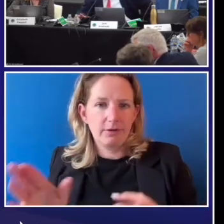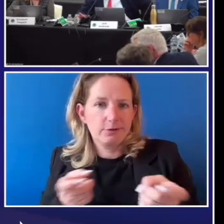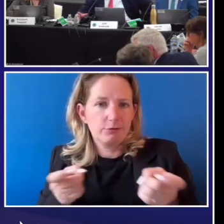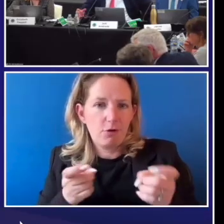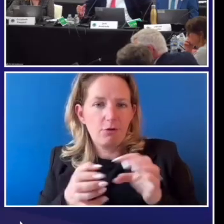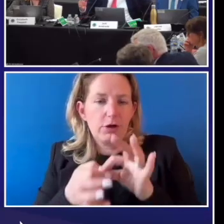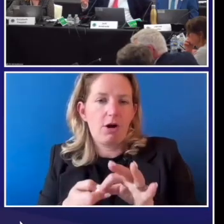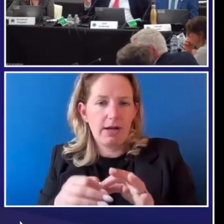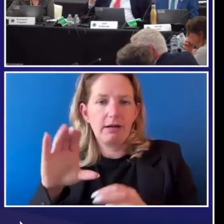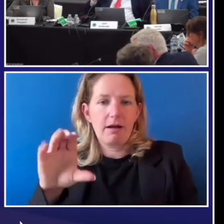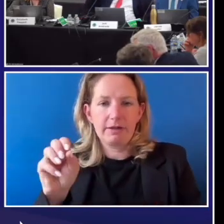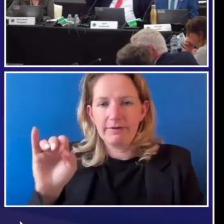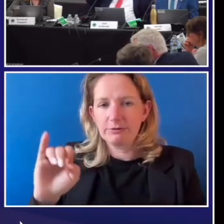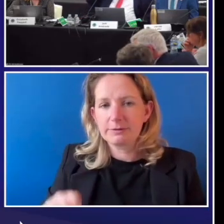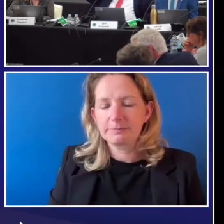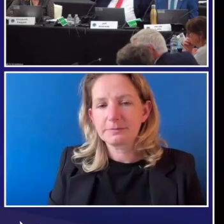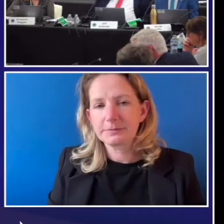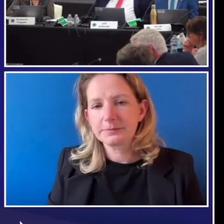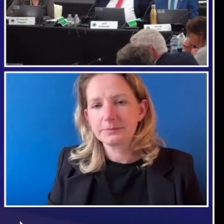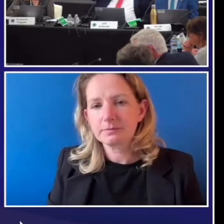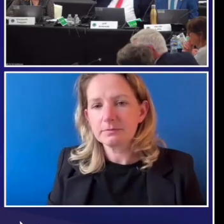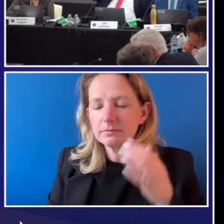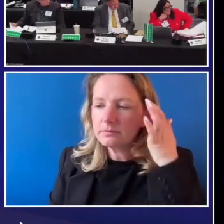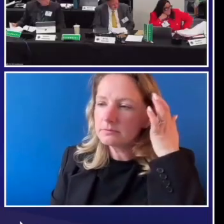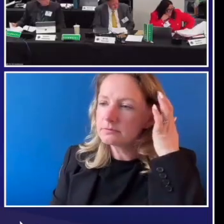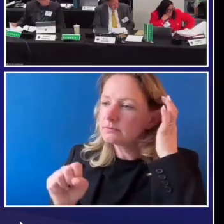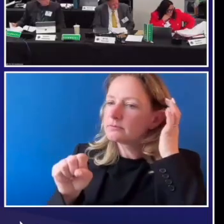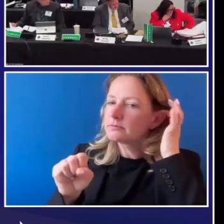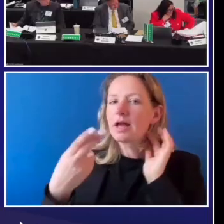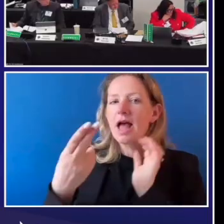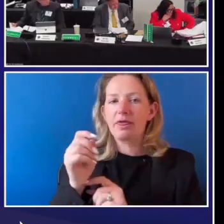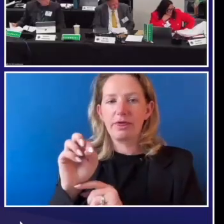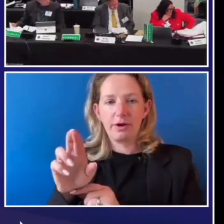Follow up, Heather. Yeah, I think I would just want to add, because I know you referenced